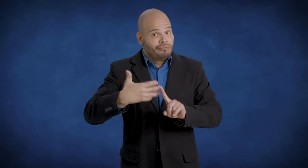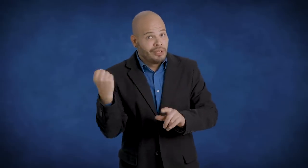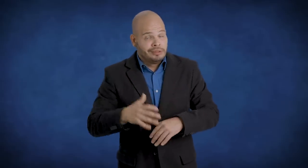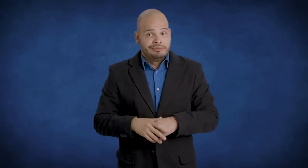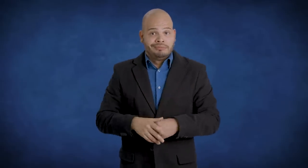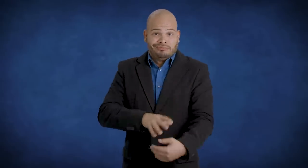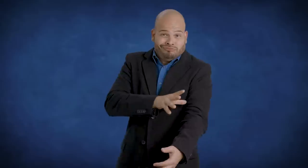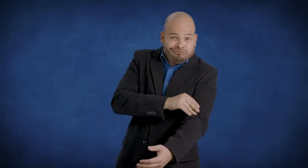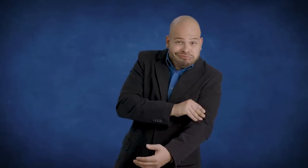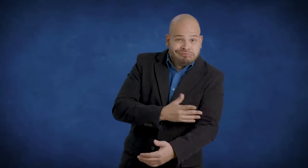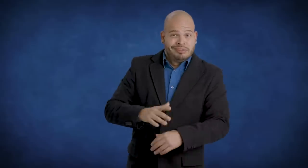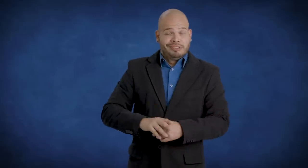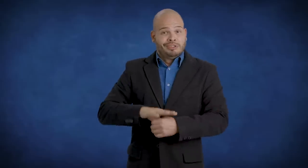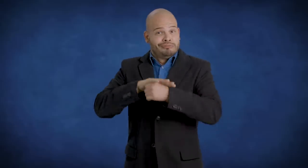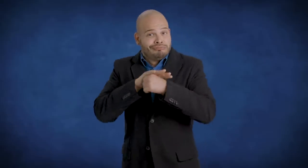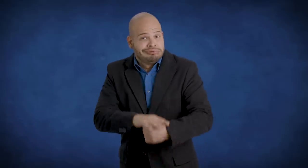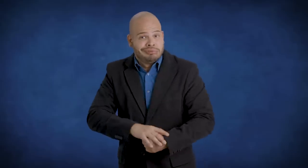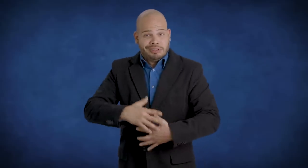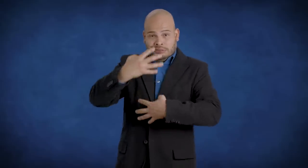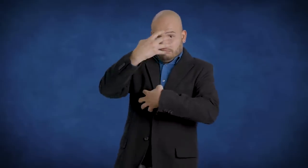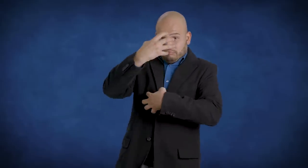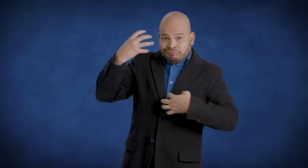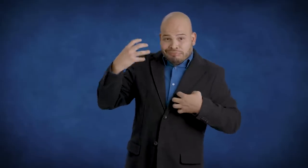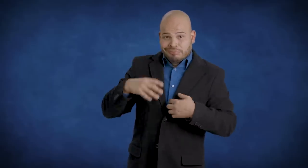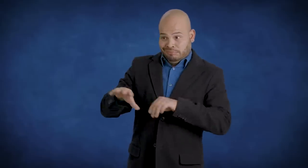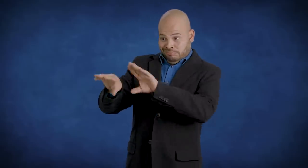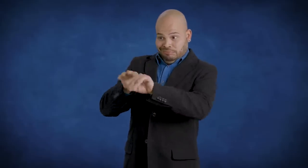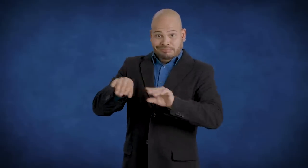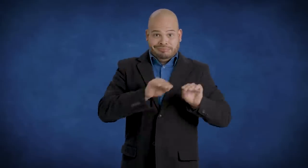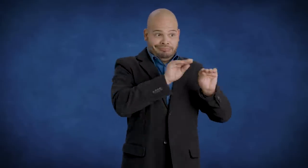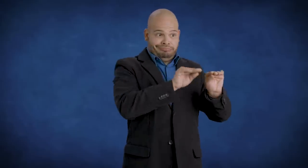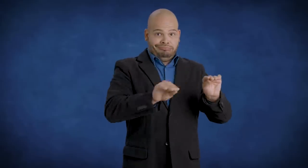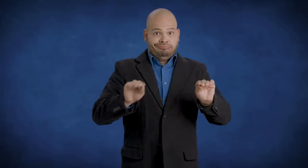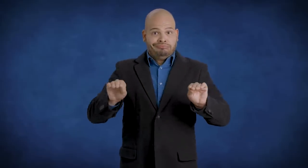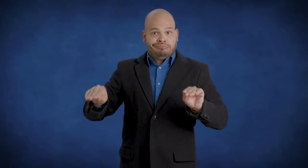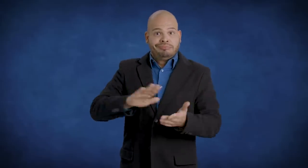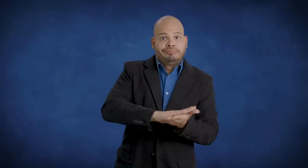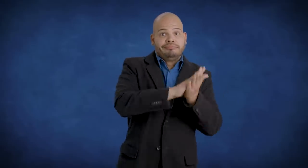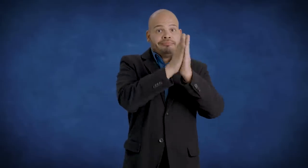disempowerment, oppression, and trauma.